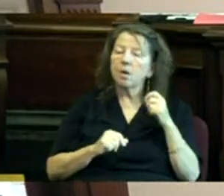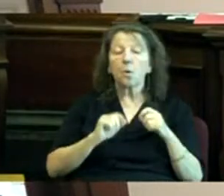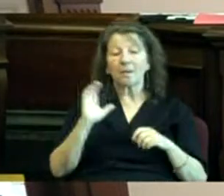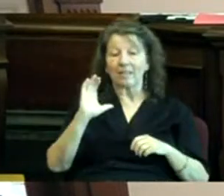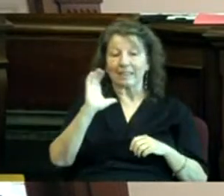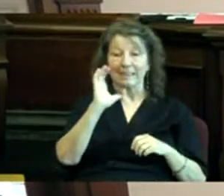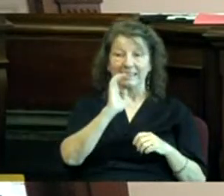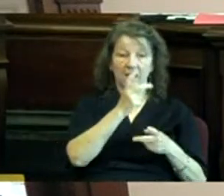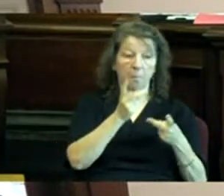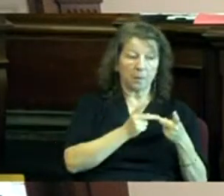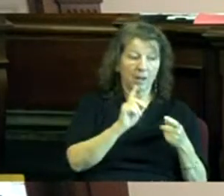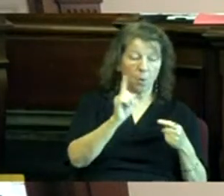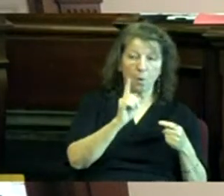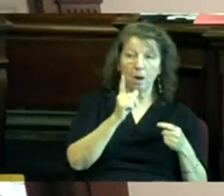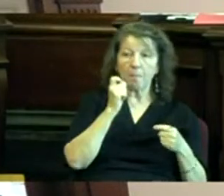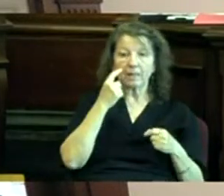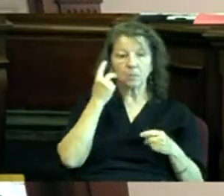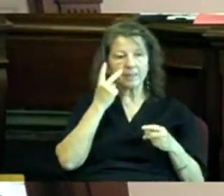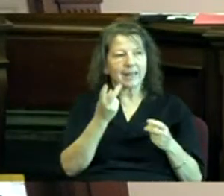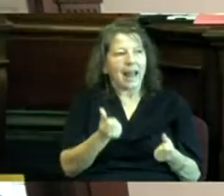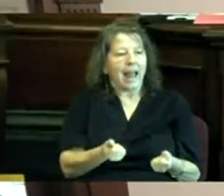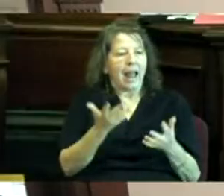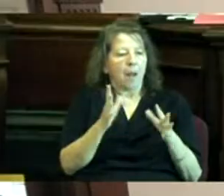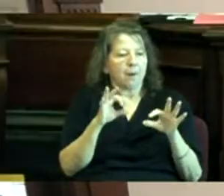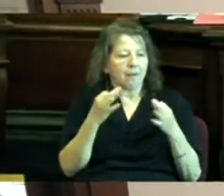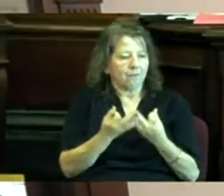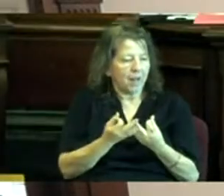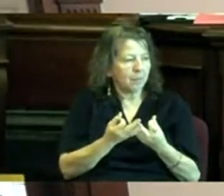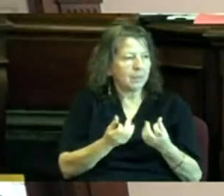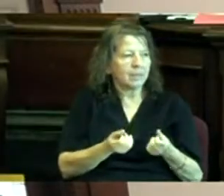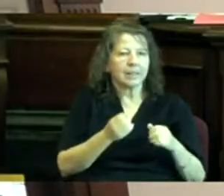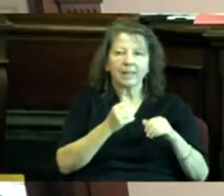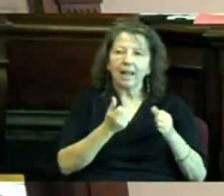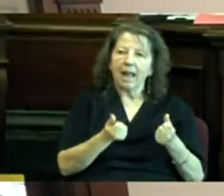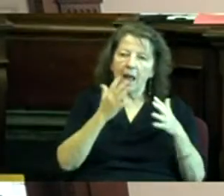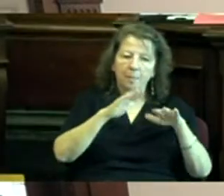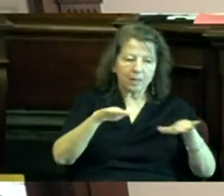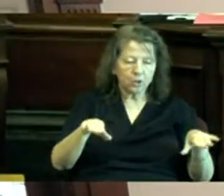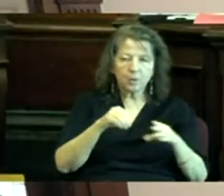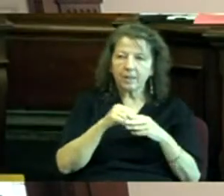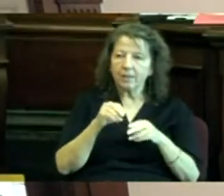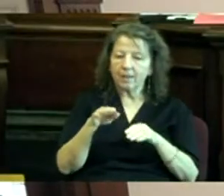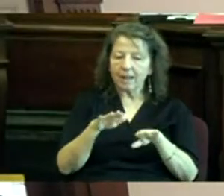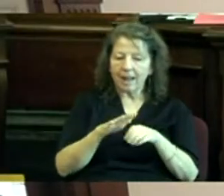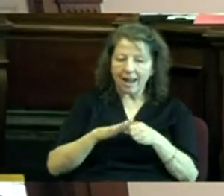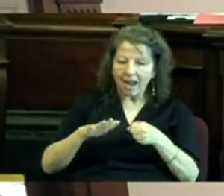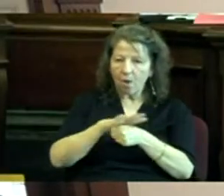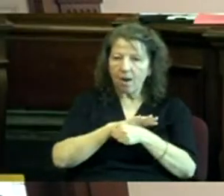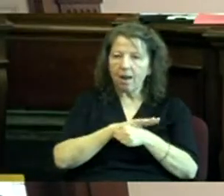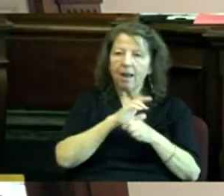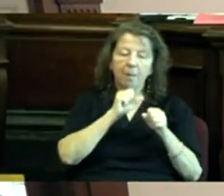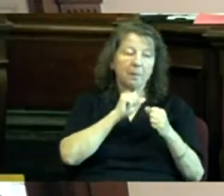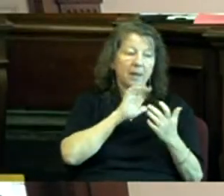still going to be the old Madison, if memory serves me correctly. We looked at those locations because of the density